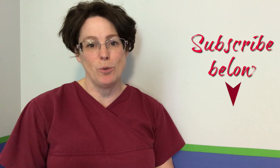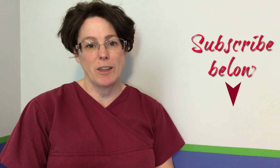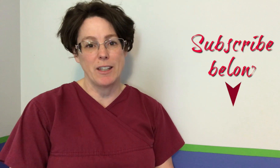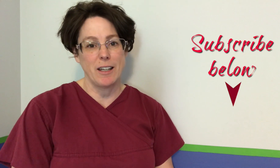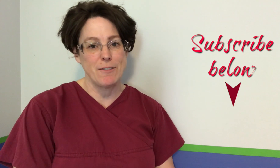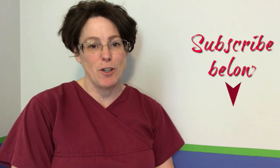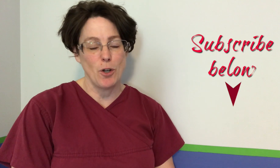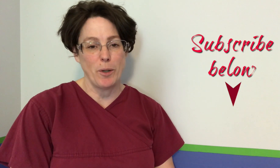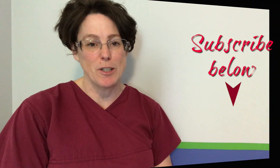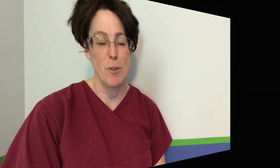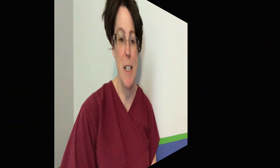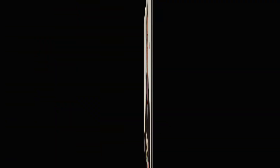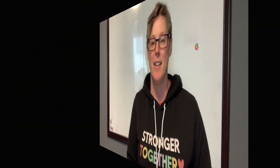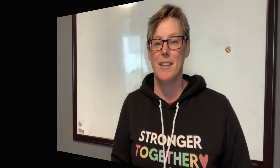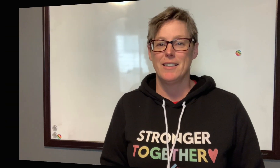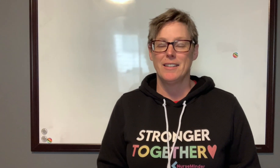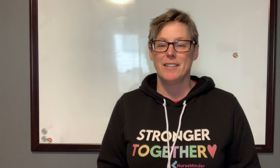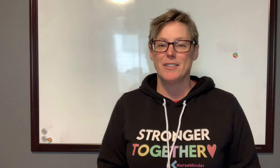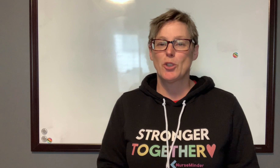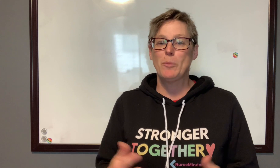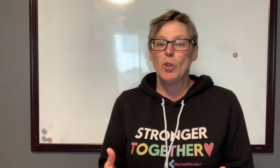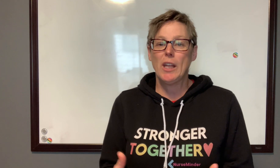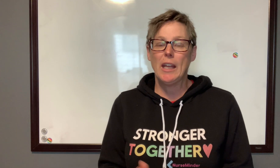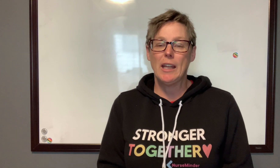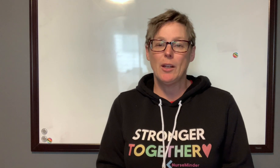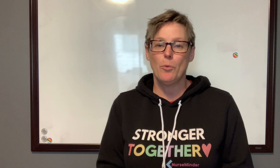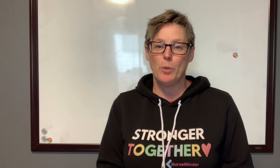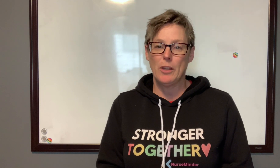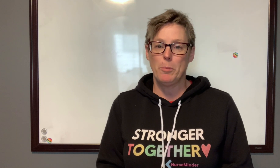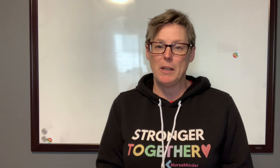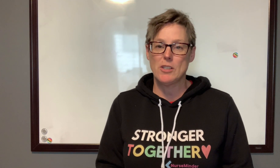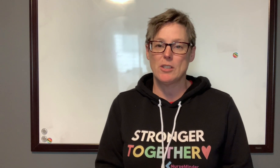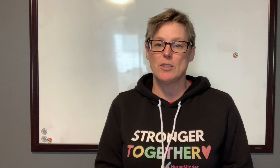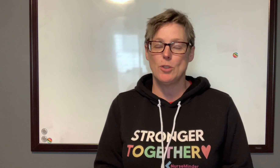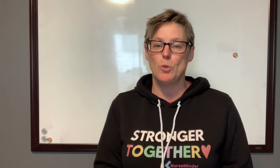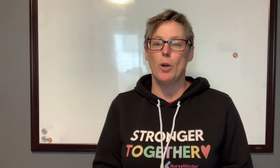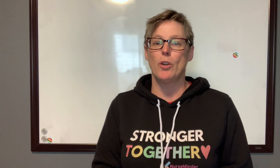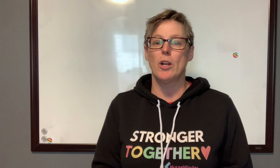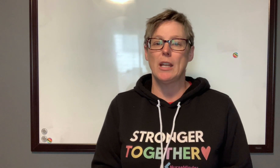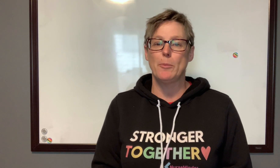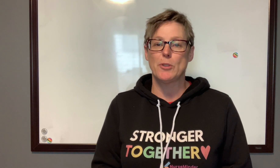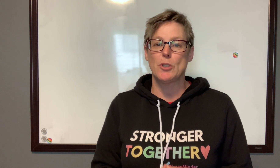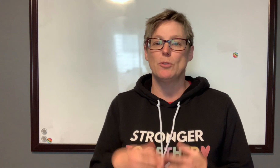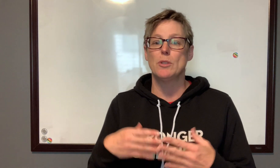get the next video when it's released so communicating with patients who are